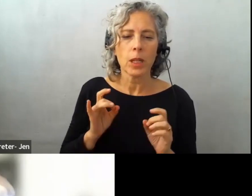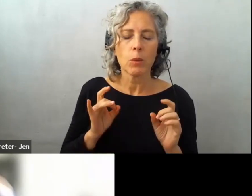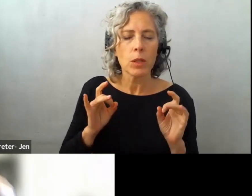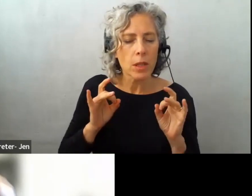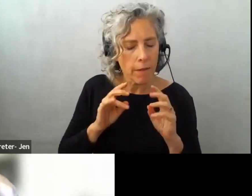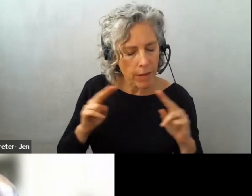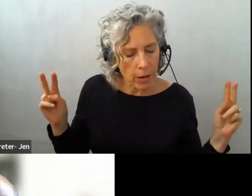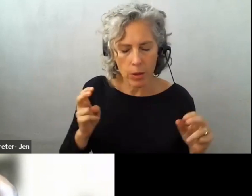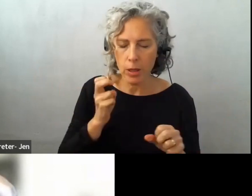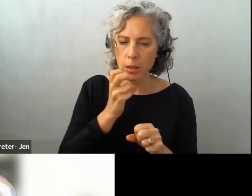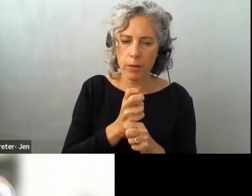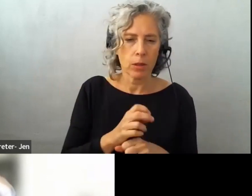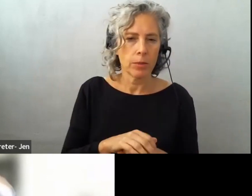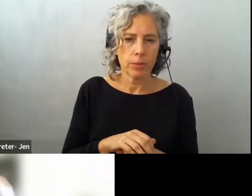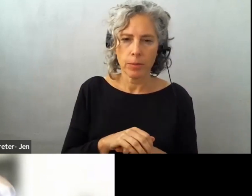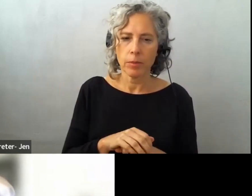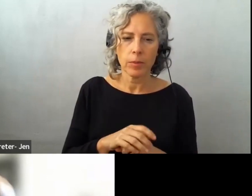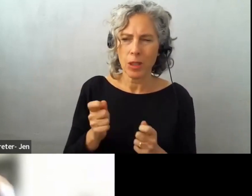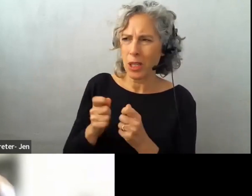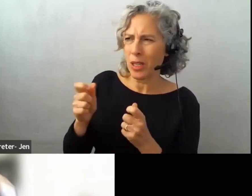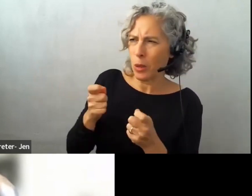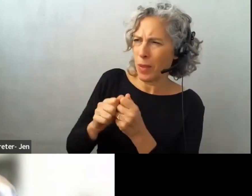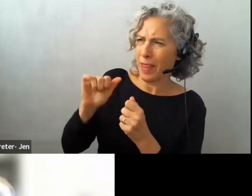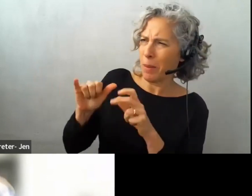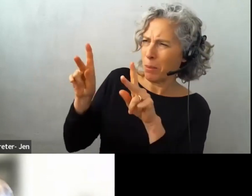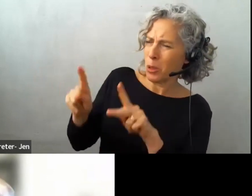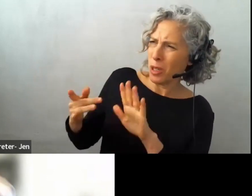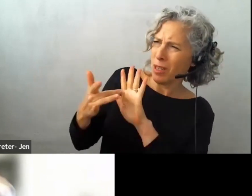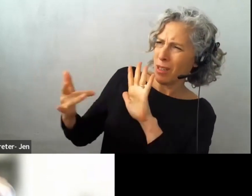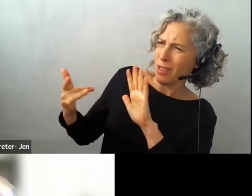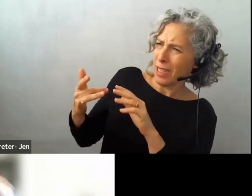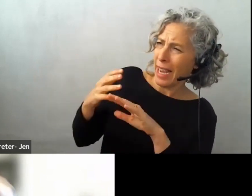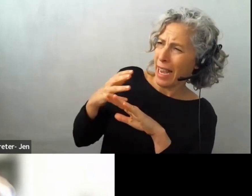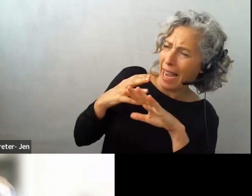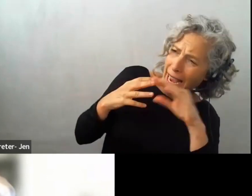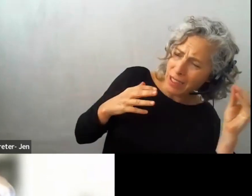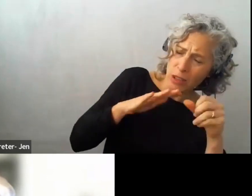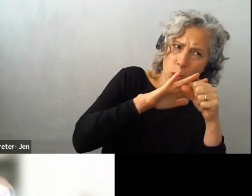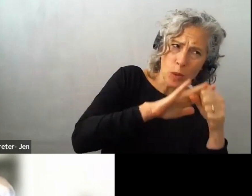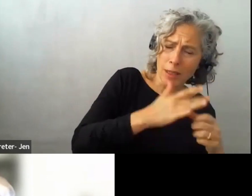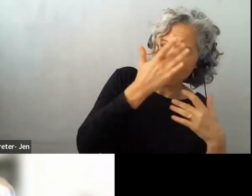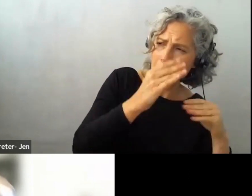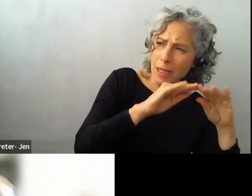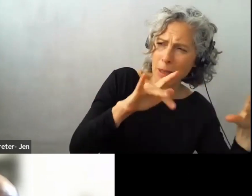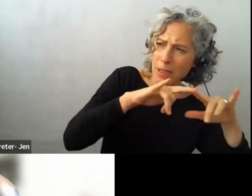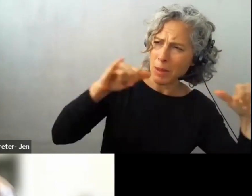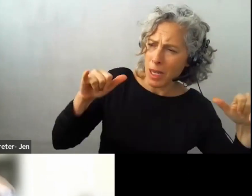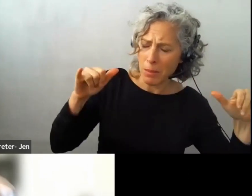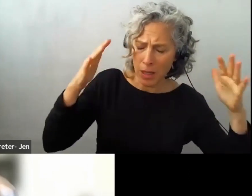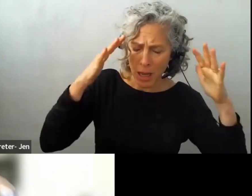difficult to deal with this personal exploitation, along with the stress of the pandemic itself. And I was also isolated